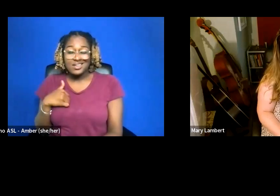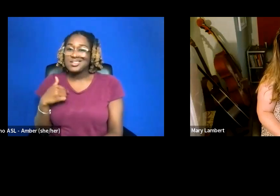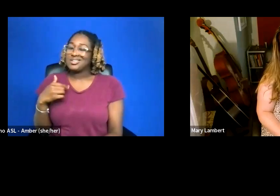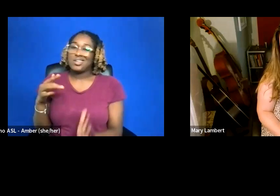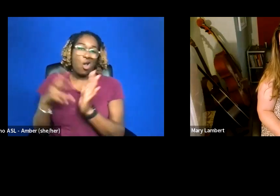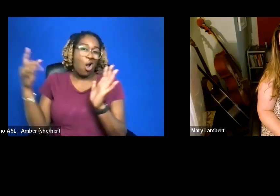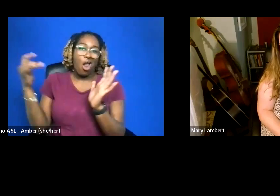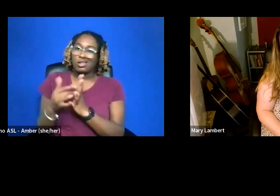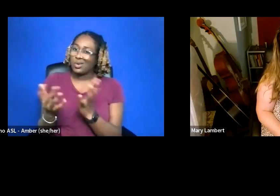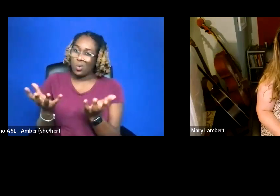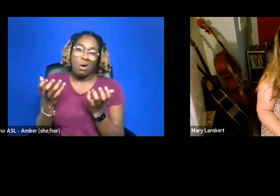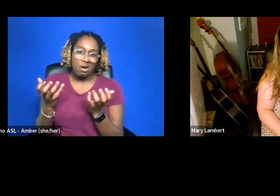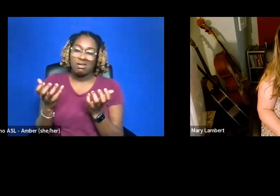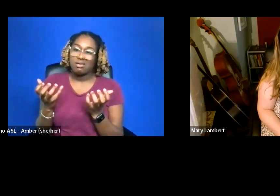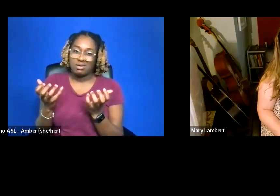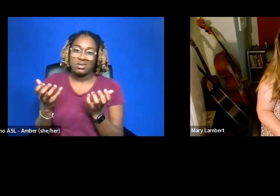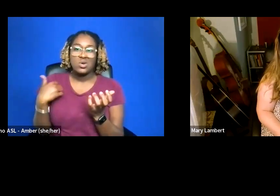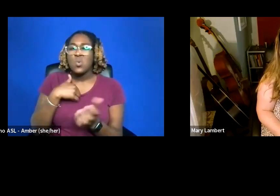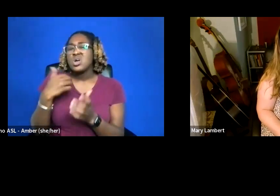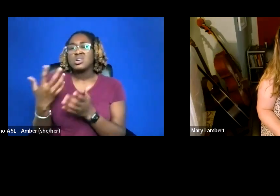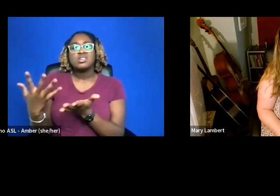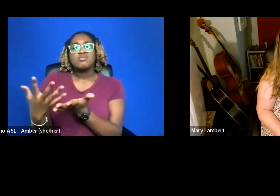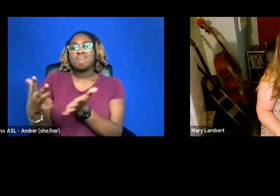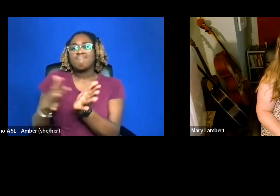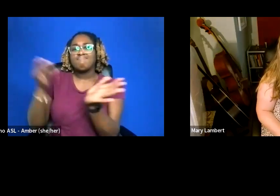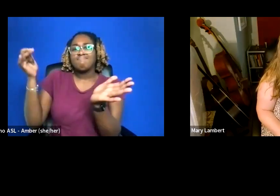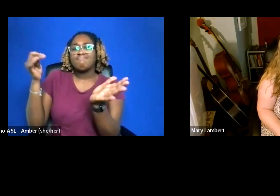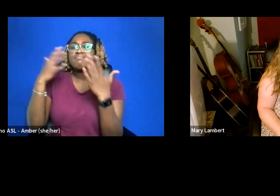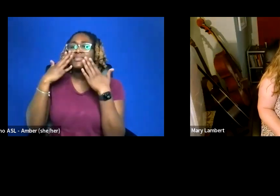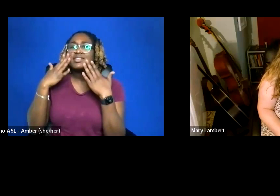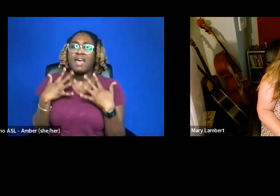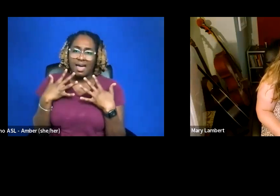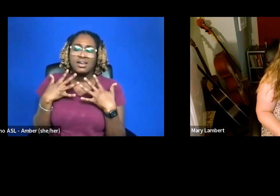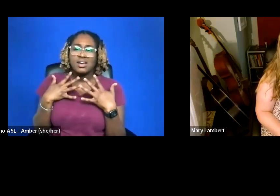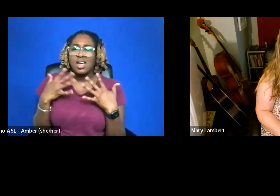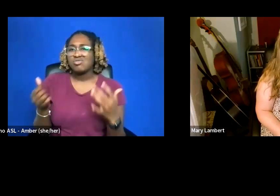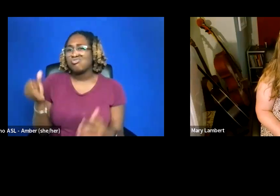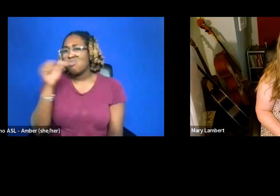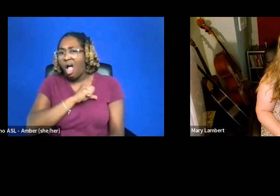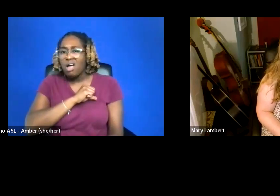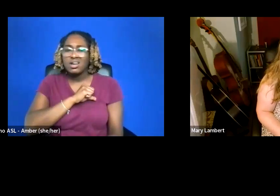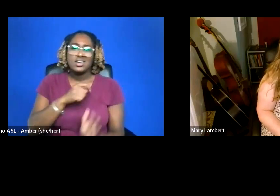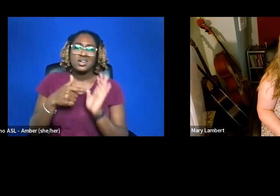You know, we're used up and sad and drunk and perpetually waiting by the phone